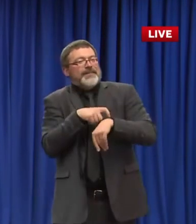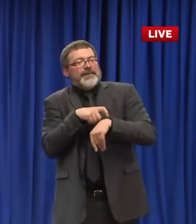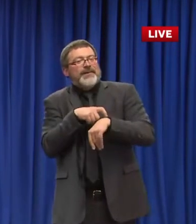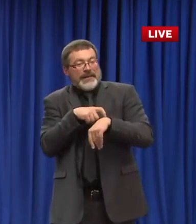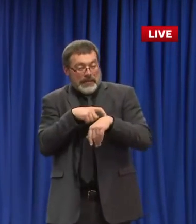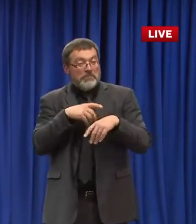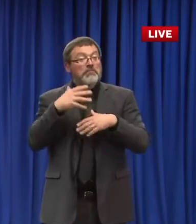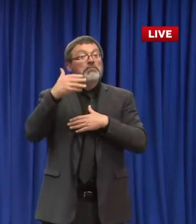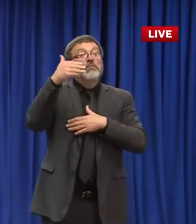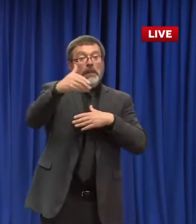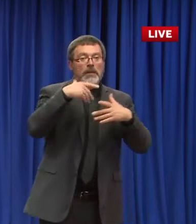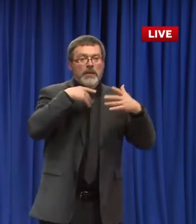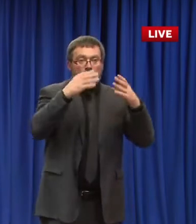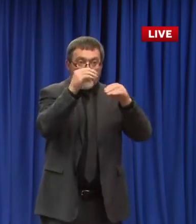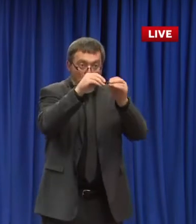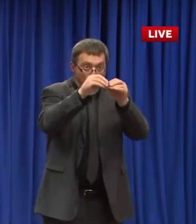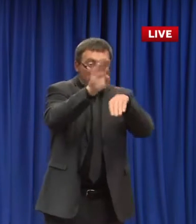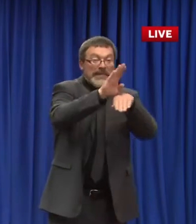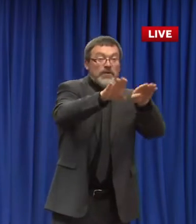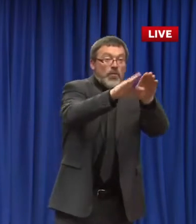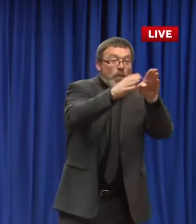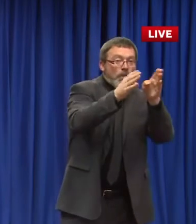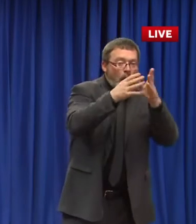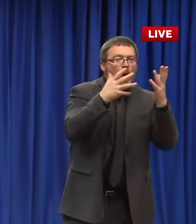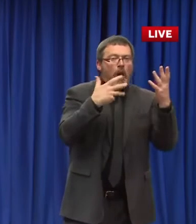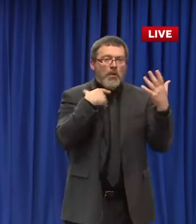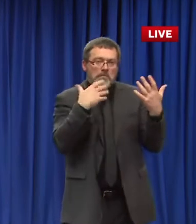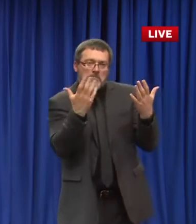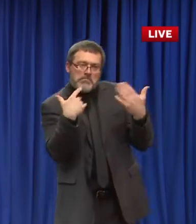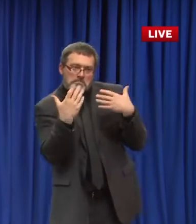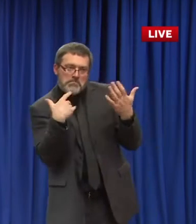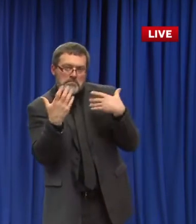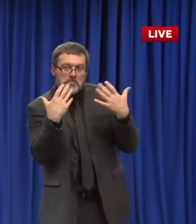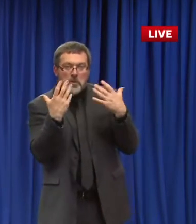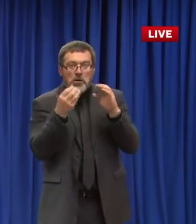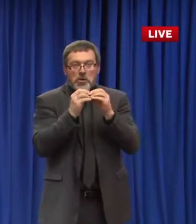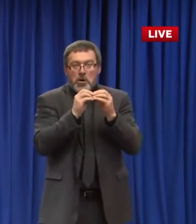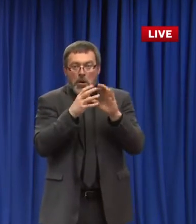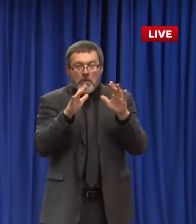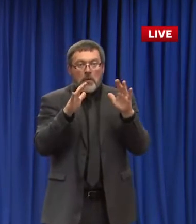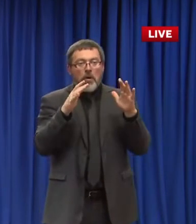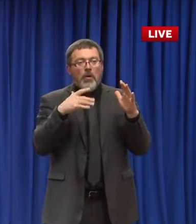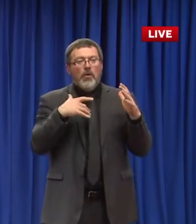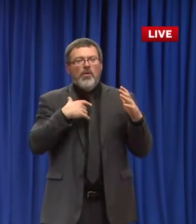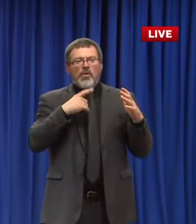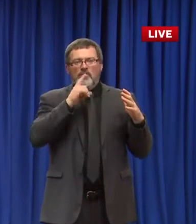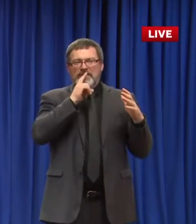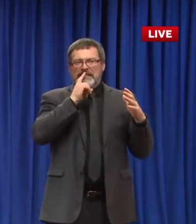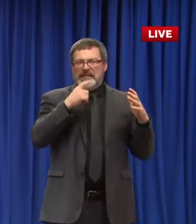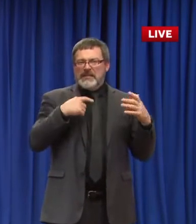AND SO THAT ALLOWS US TO OPEN MORE THINGS AND AS WE OPEN MORE THINGS WE GET CLOSER AND CLOSER TO HOPEFULLY ENDING THAT STAY-AT-HOME ORDER WHICH EVERYONE WOULD LOVE TO DO AT